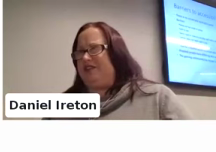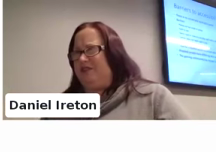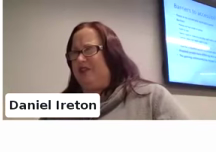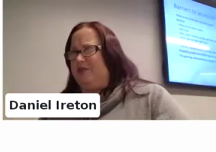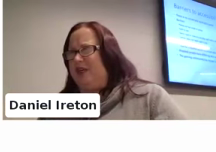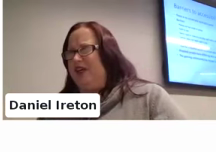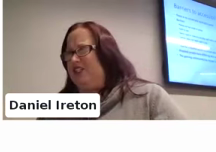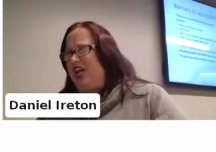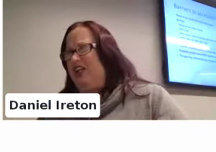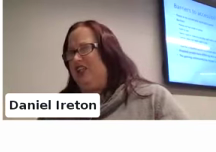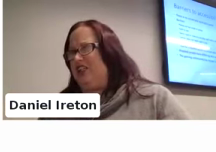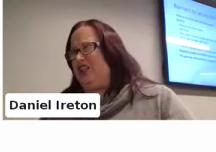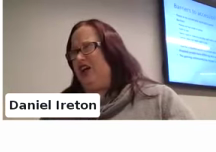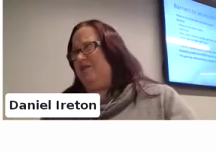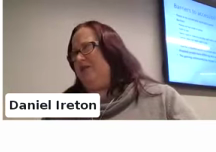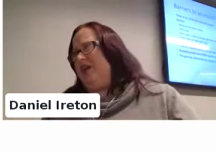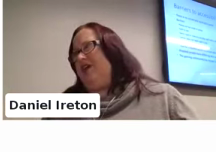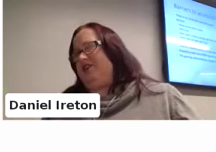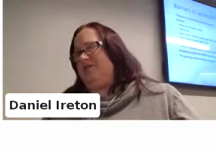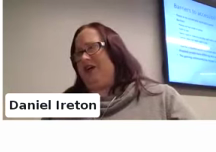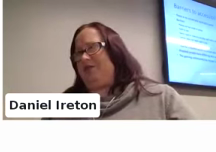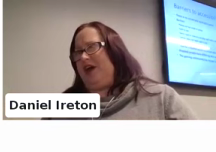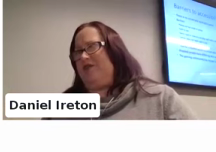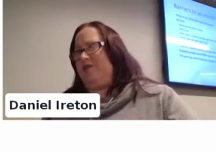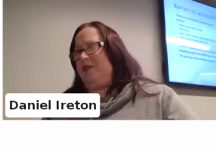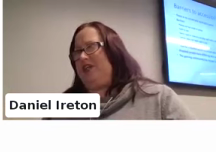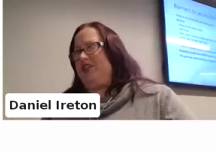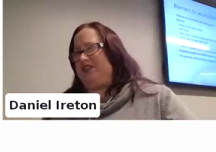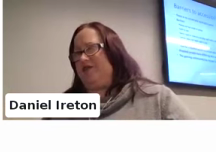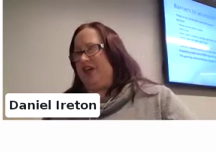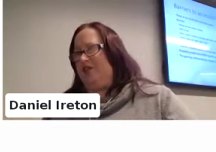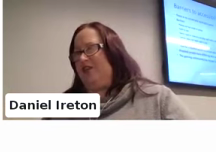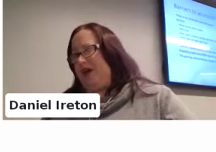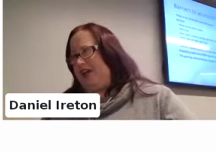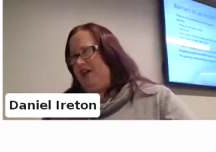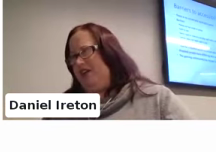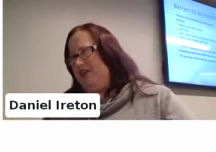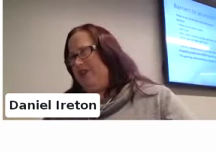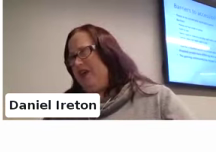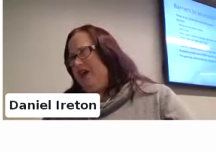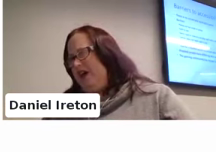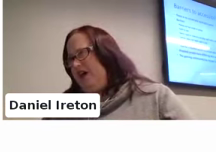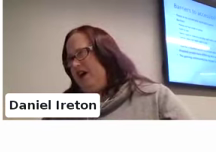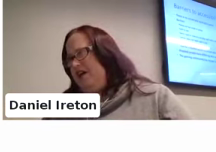I was born visually impaired so I don't understand what norm is normal.